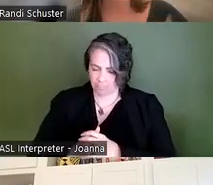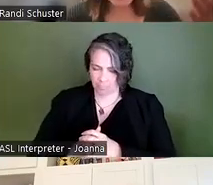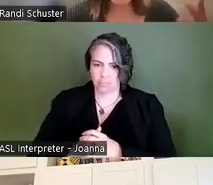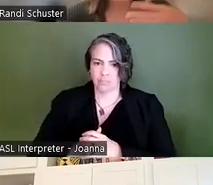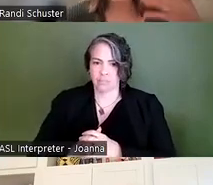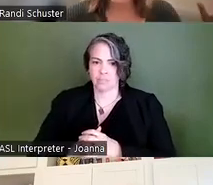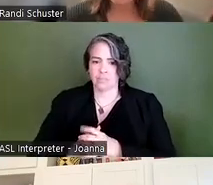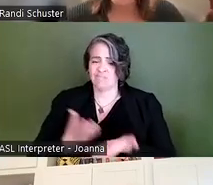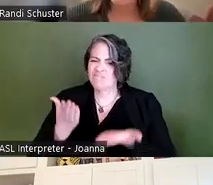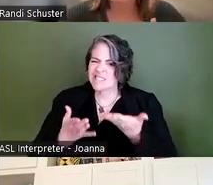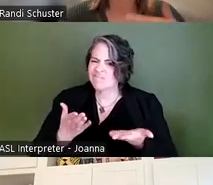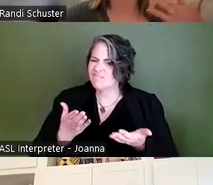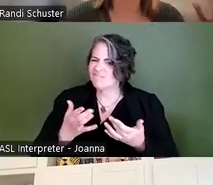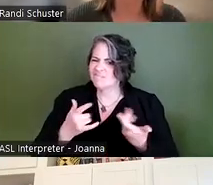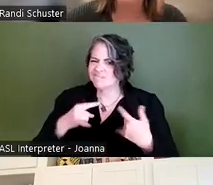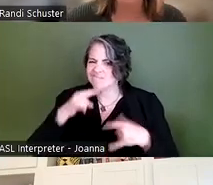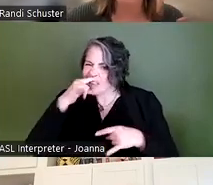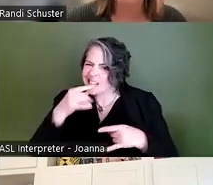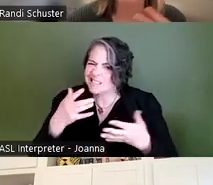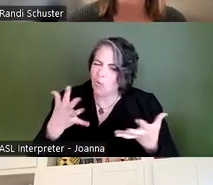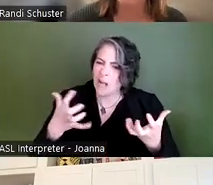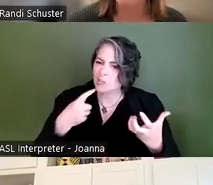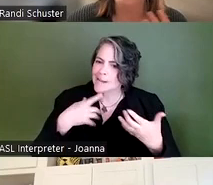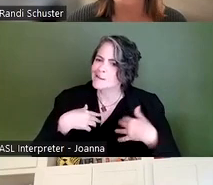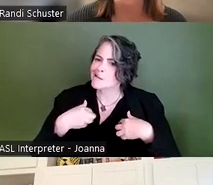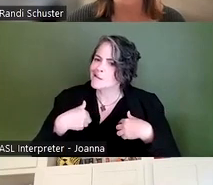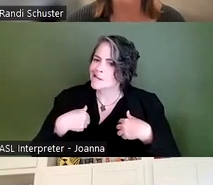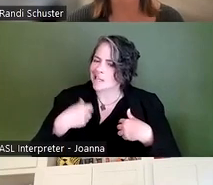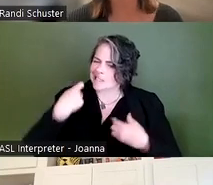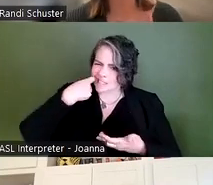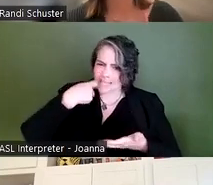"You know, I've now had the opportunity to reflect on my mood and my behavioral health,